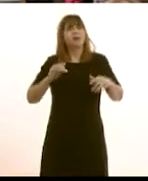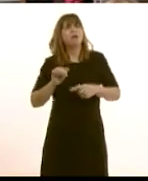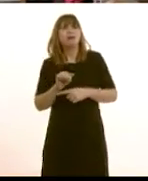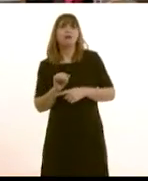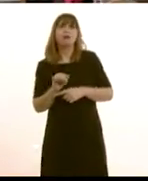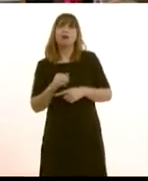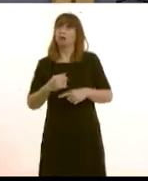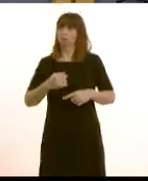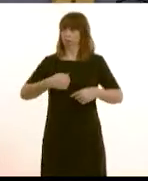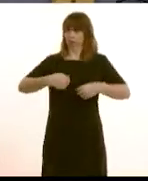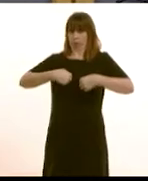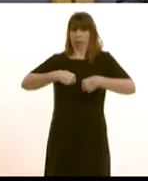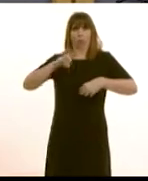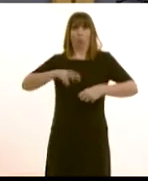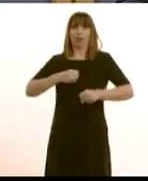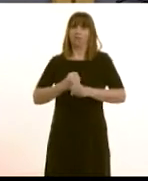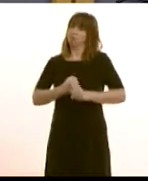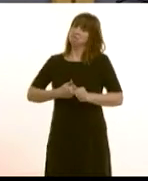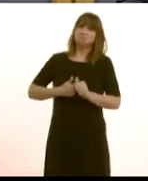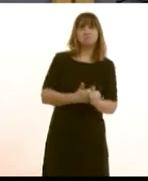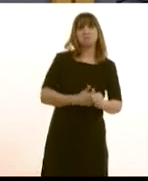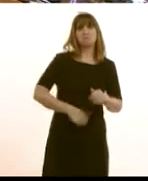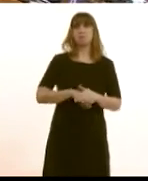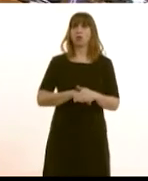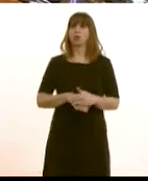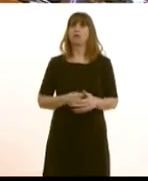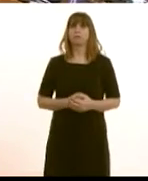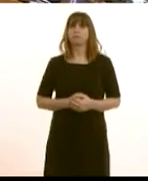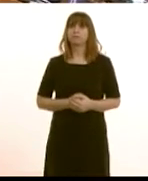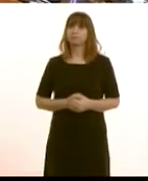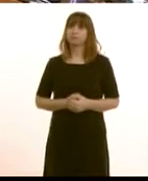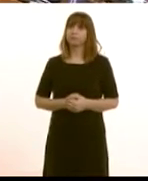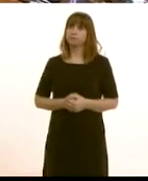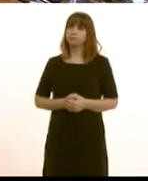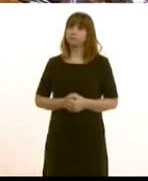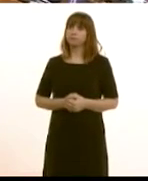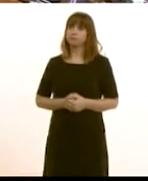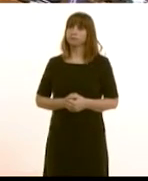ei hunan. Peter Black: First Minister, on the issue